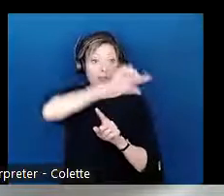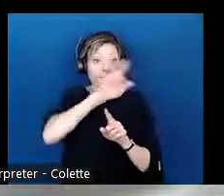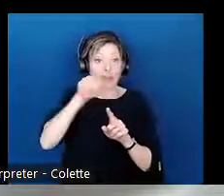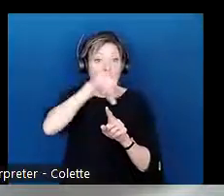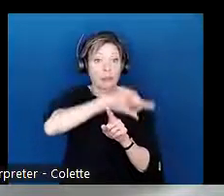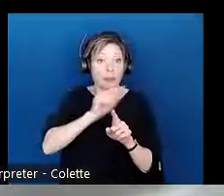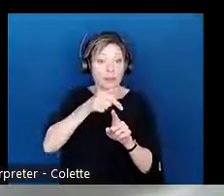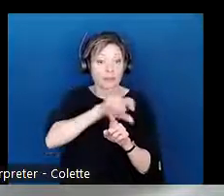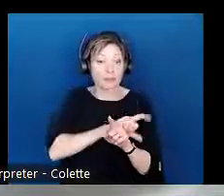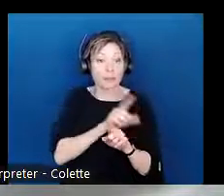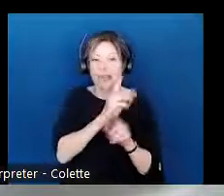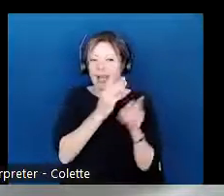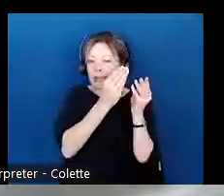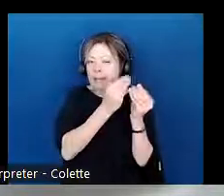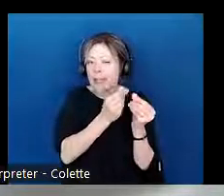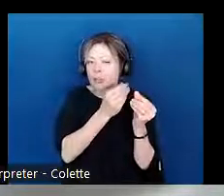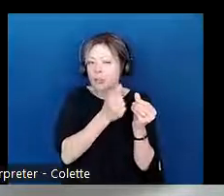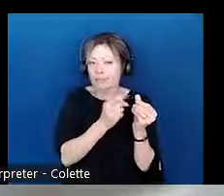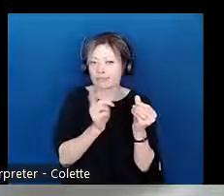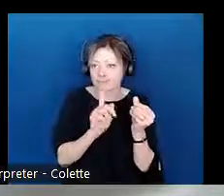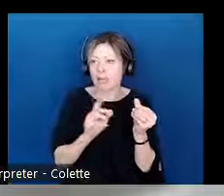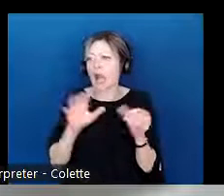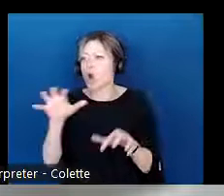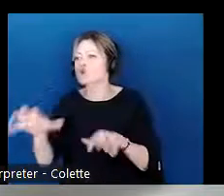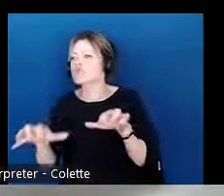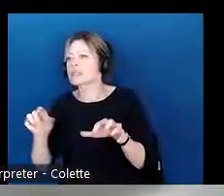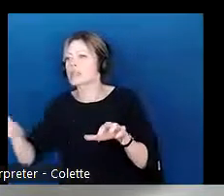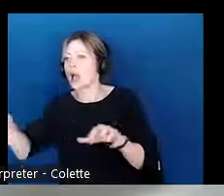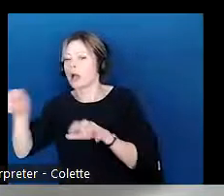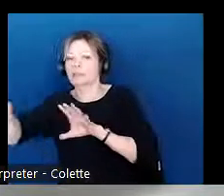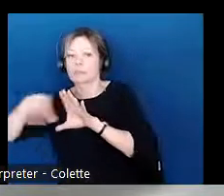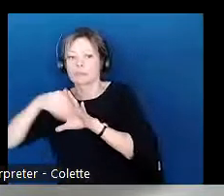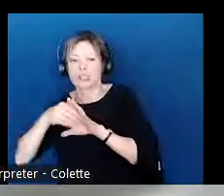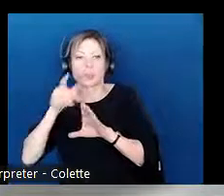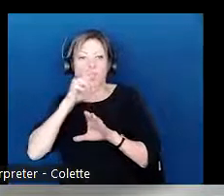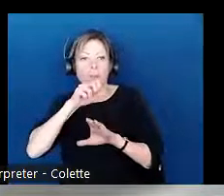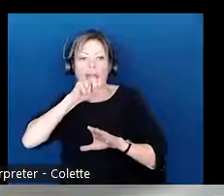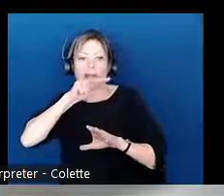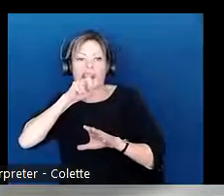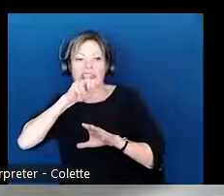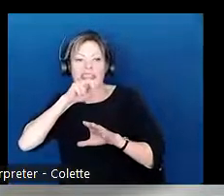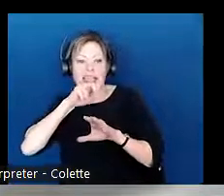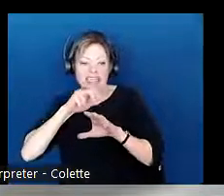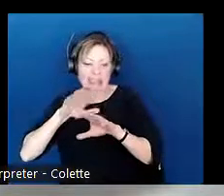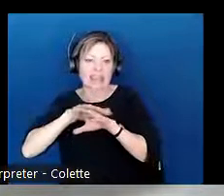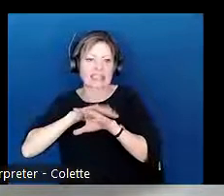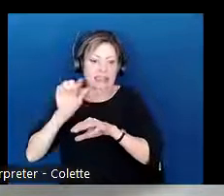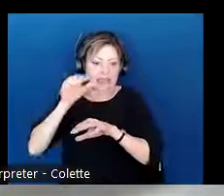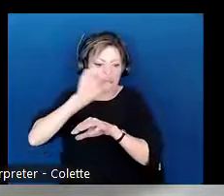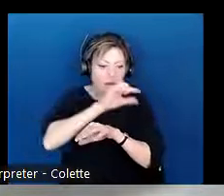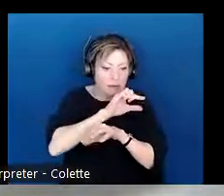was inspired by one of the creatures on the heath so it could be lizard or snake um so he's created